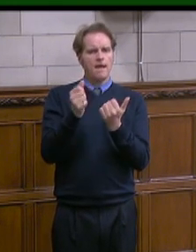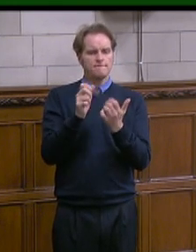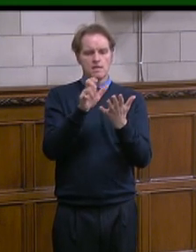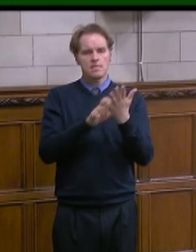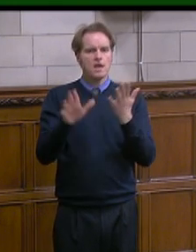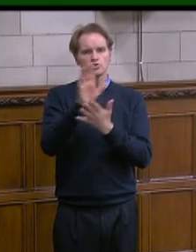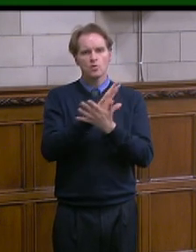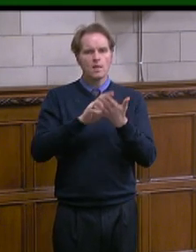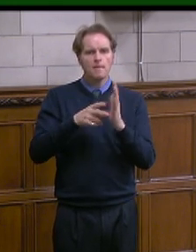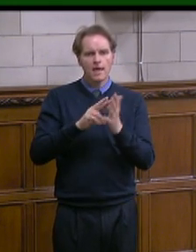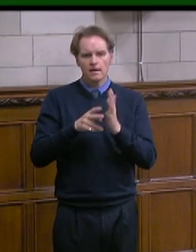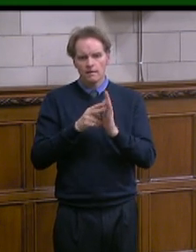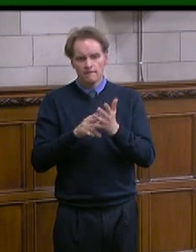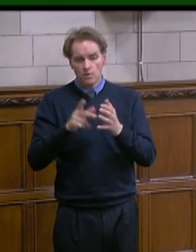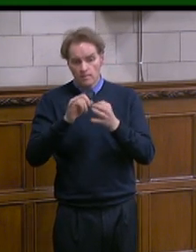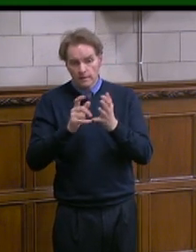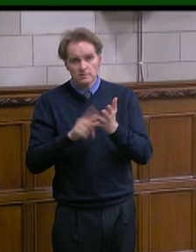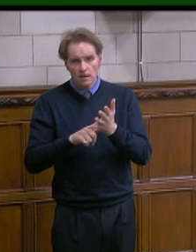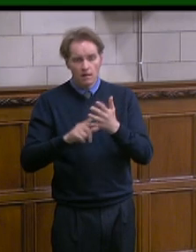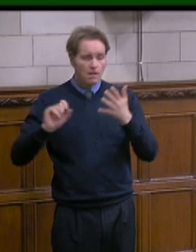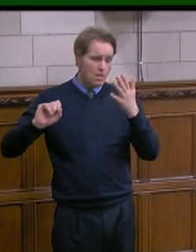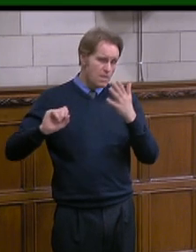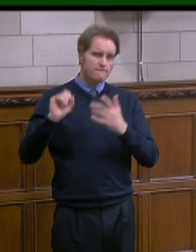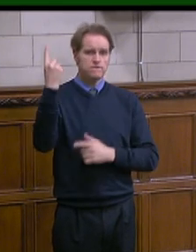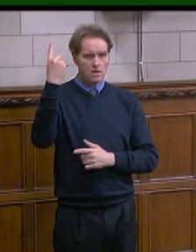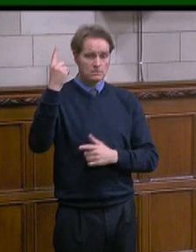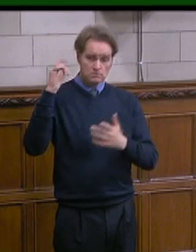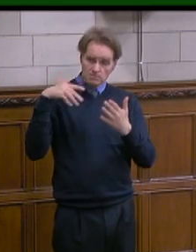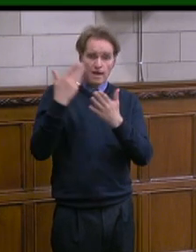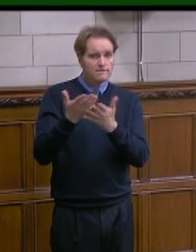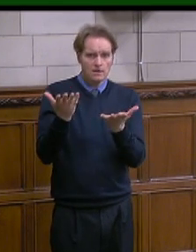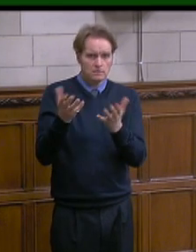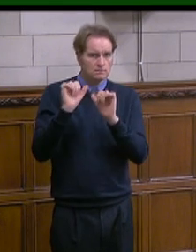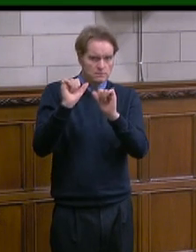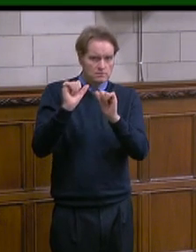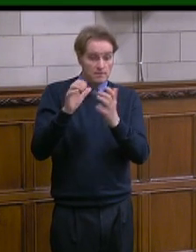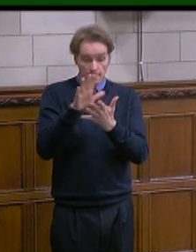first of its kind in the UK. The plan aims to ensure that sign language users are